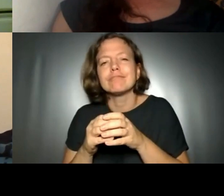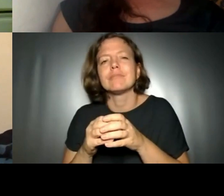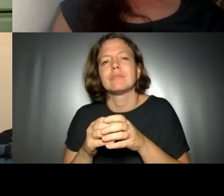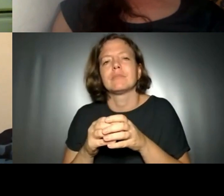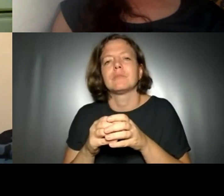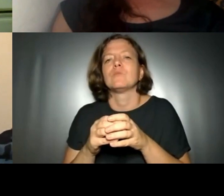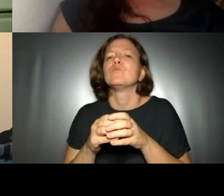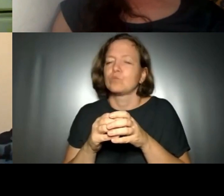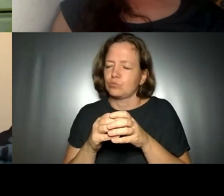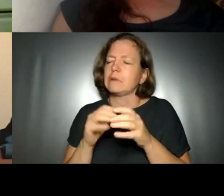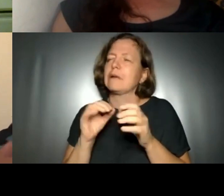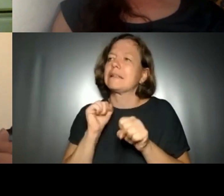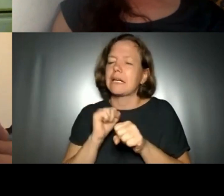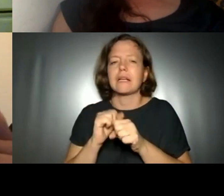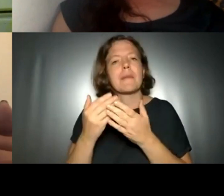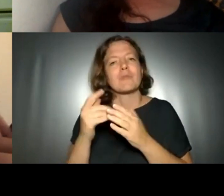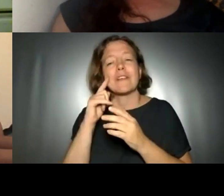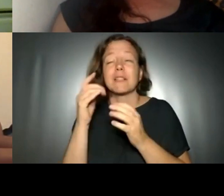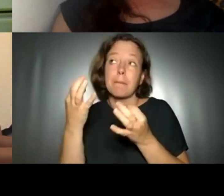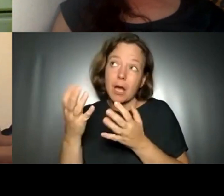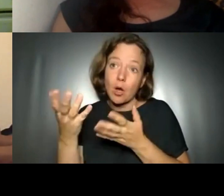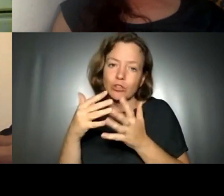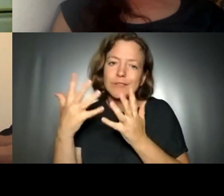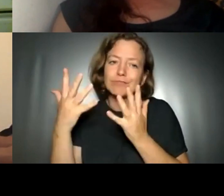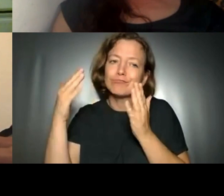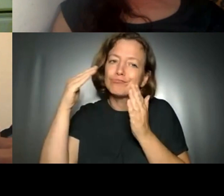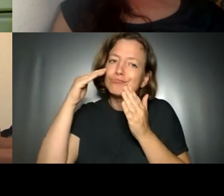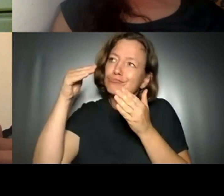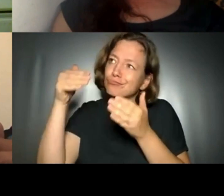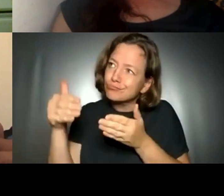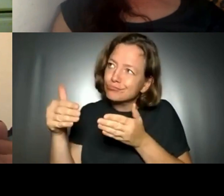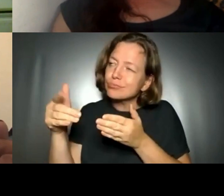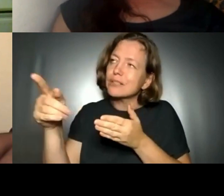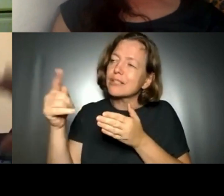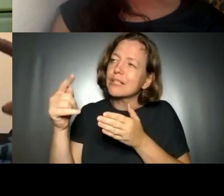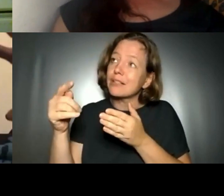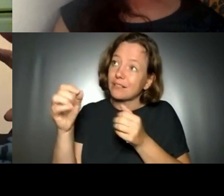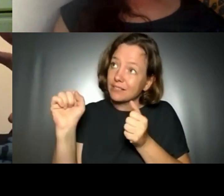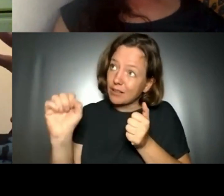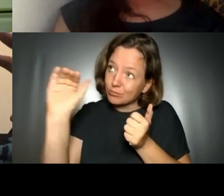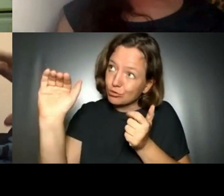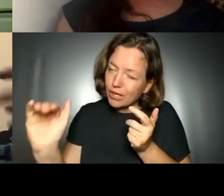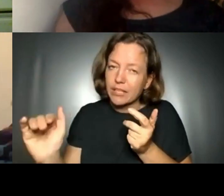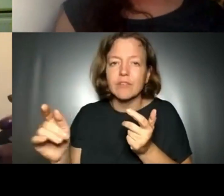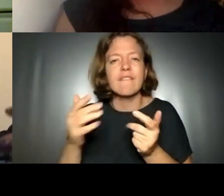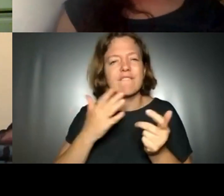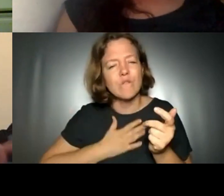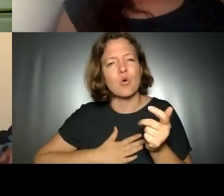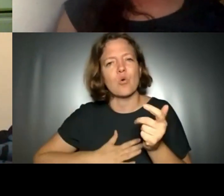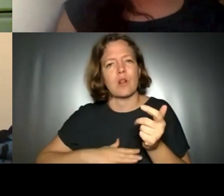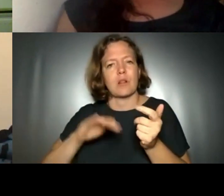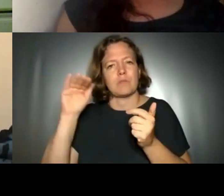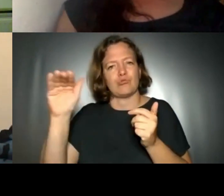being judged or something." I feel like that is also something that, unfortunately, you can only figure out over time.